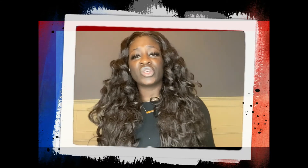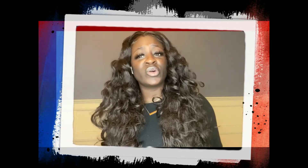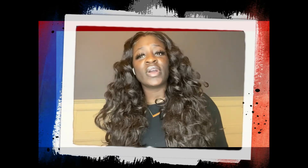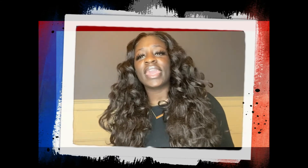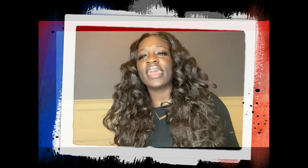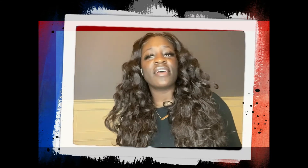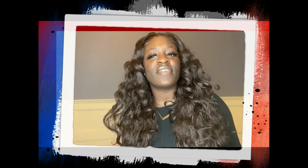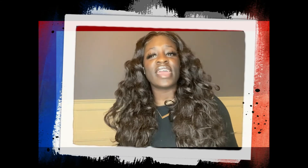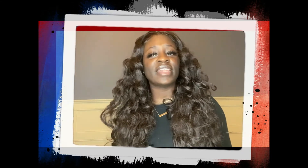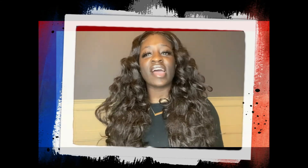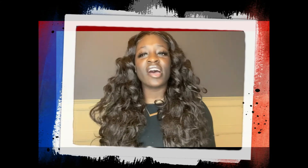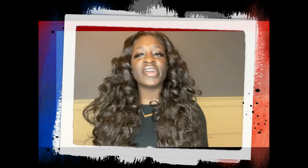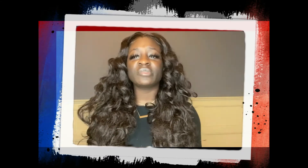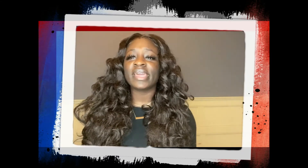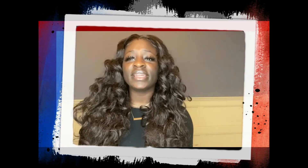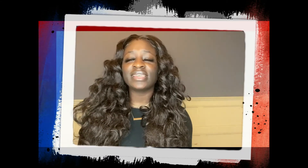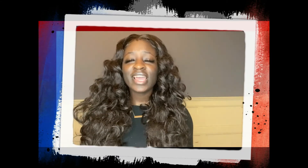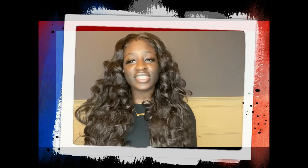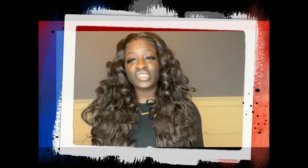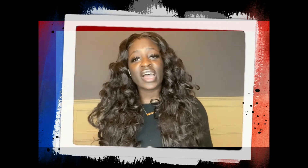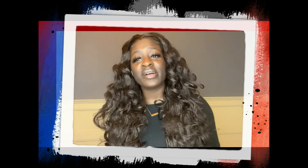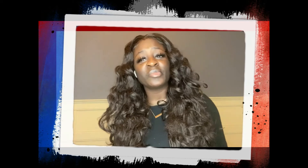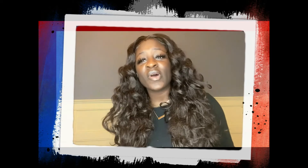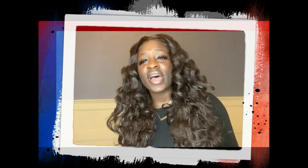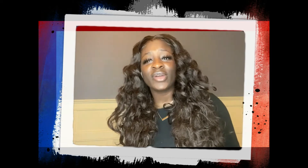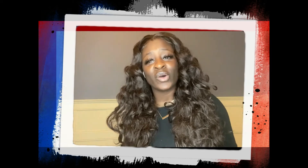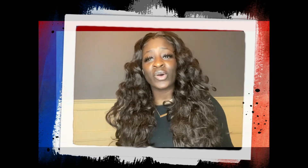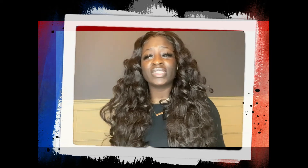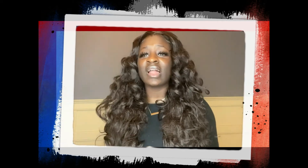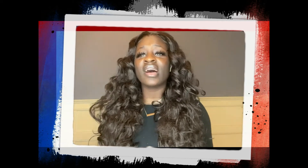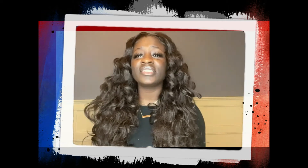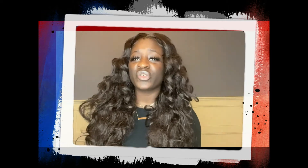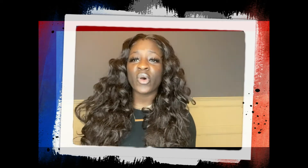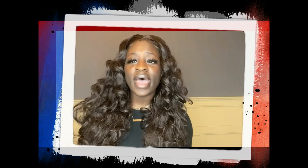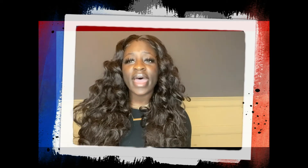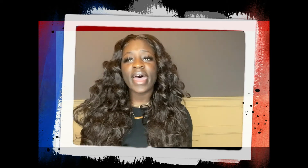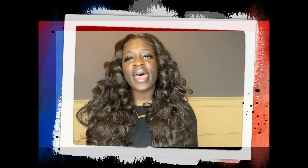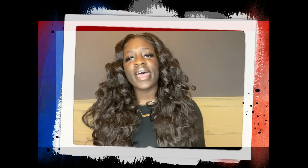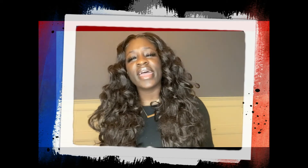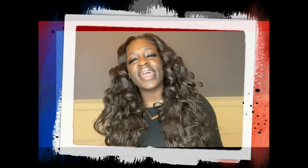To give encouragement To someone who's lost the way